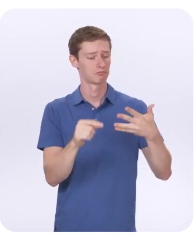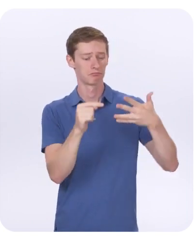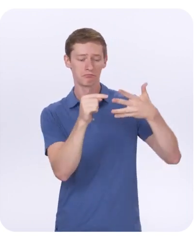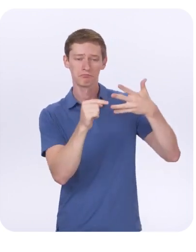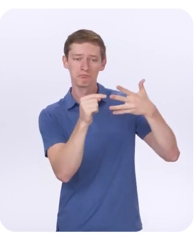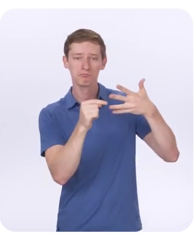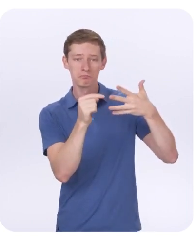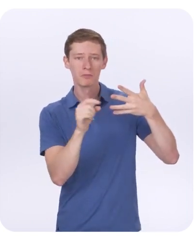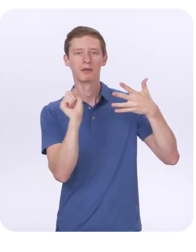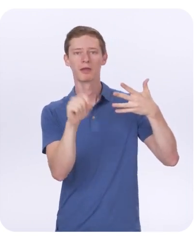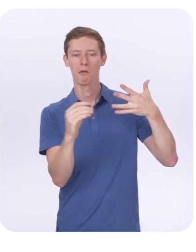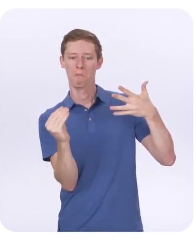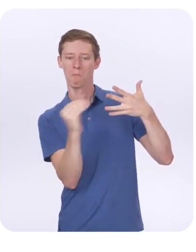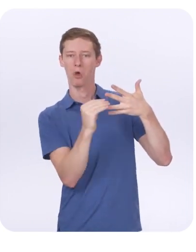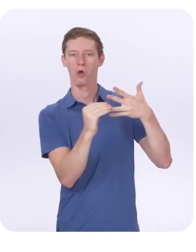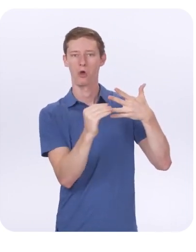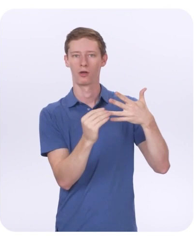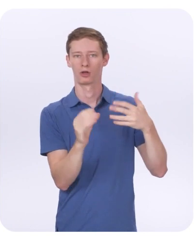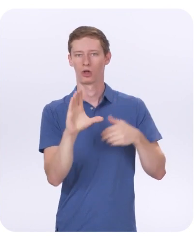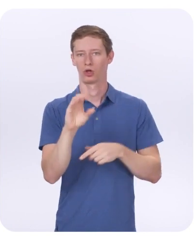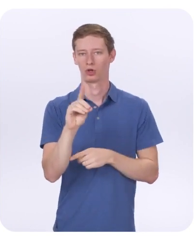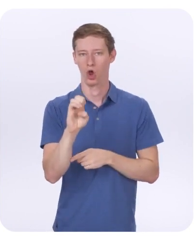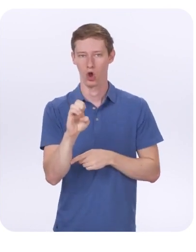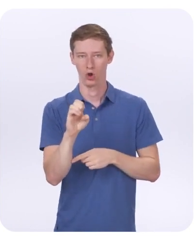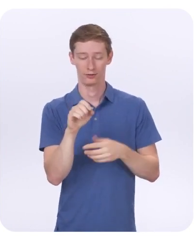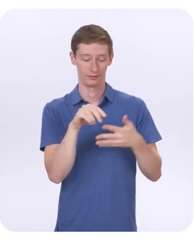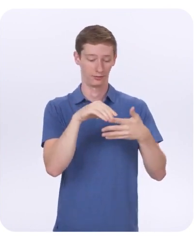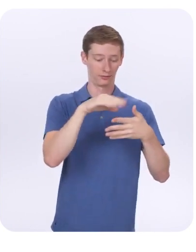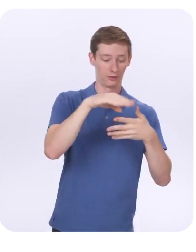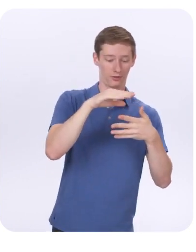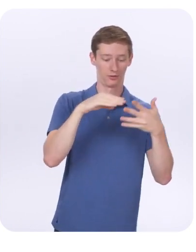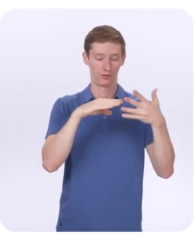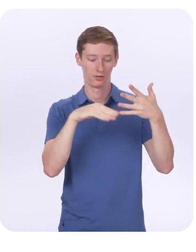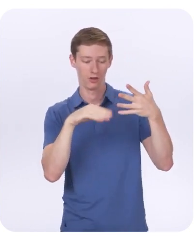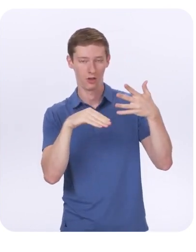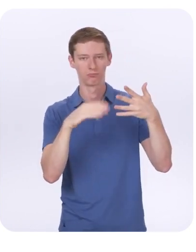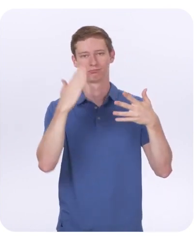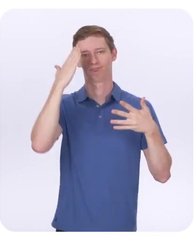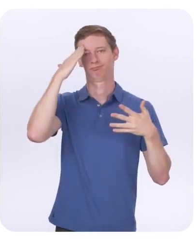In this example, it can generate a class definition from